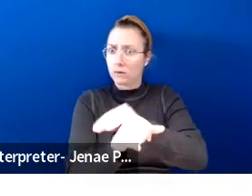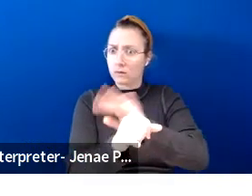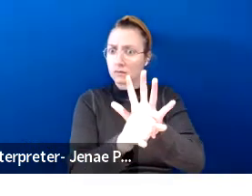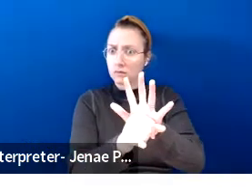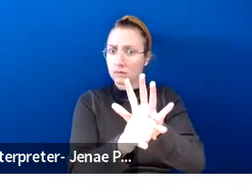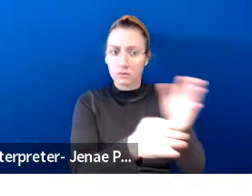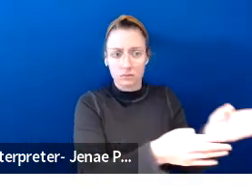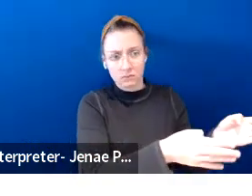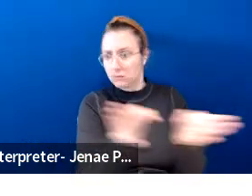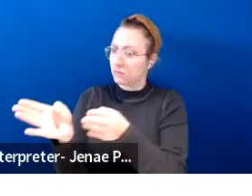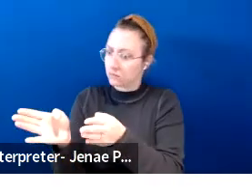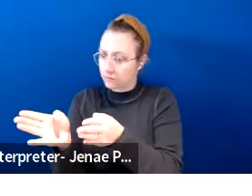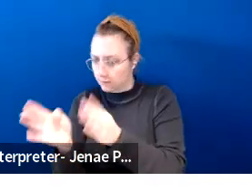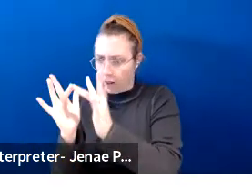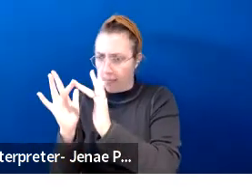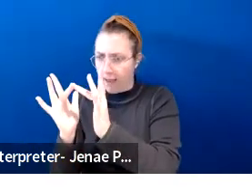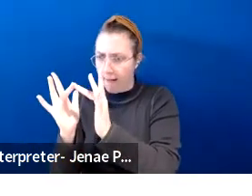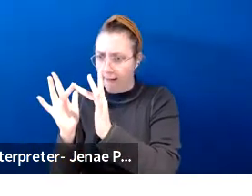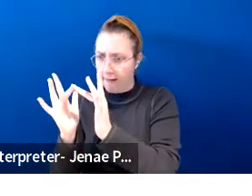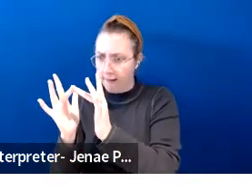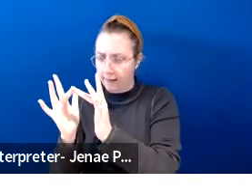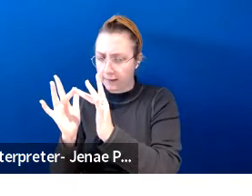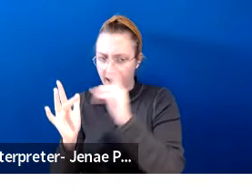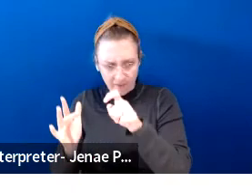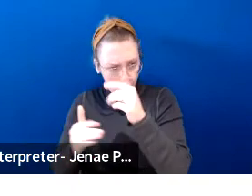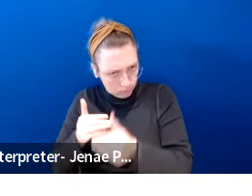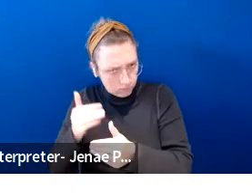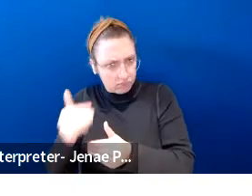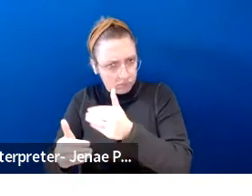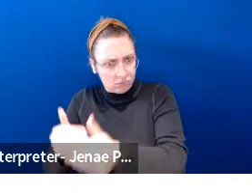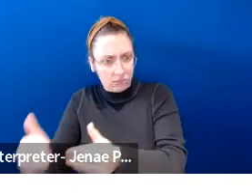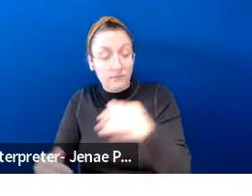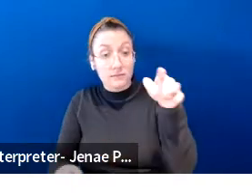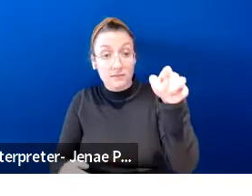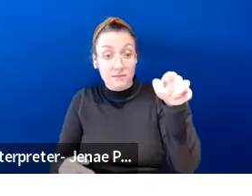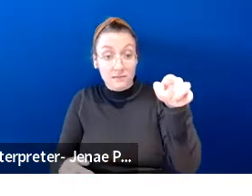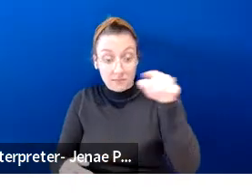We had to to go take a different path. And way power card away power is understanding